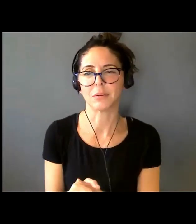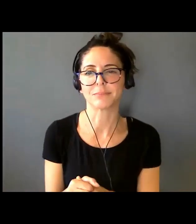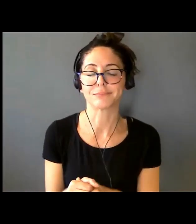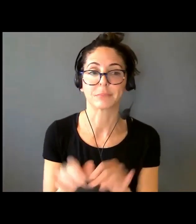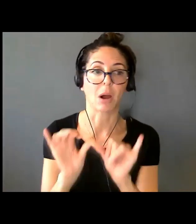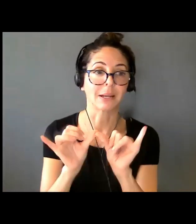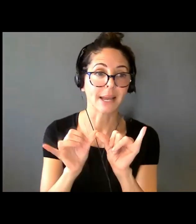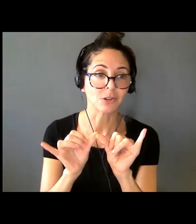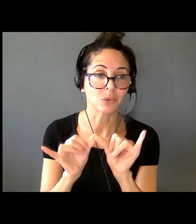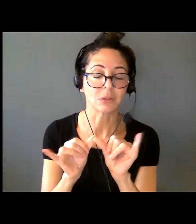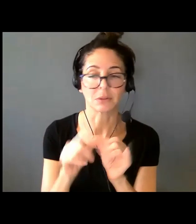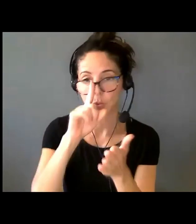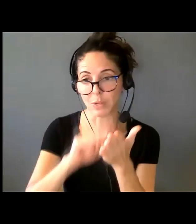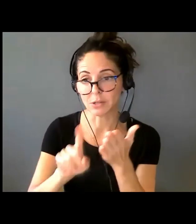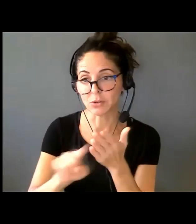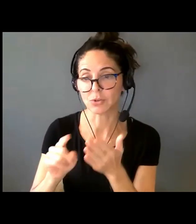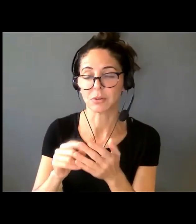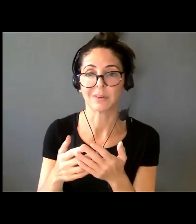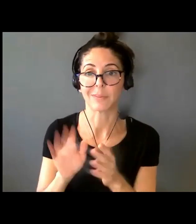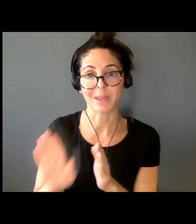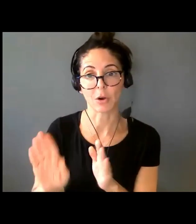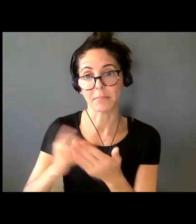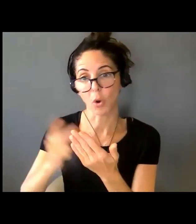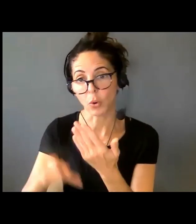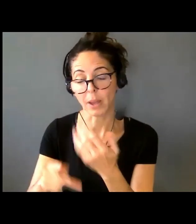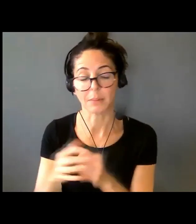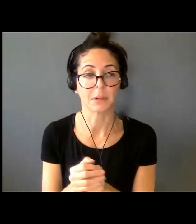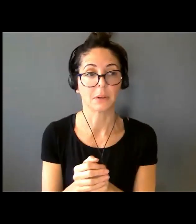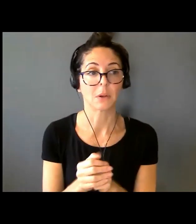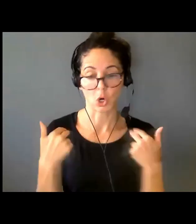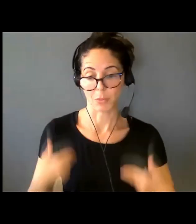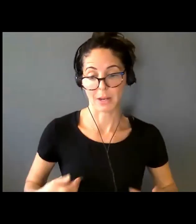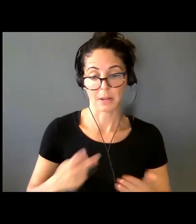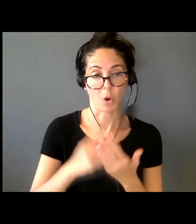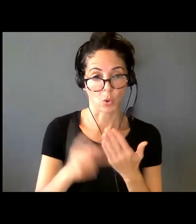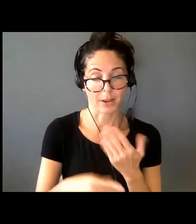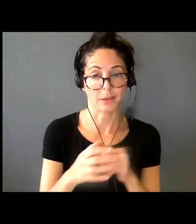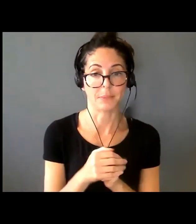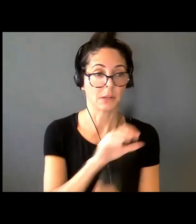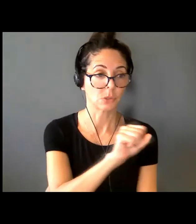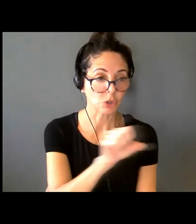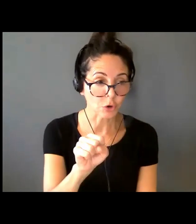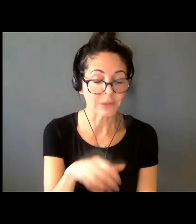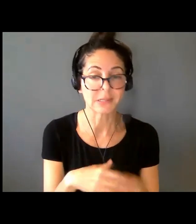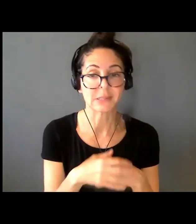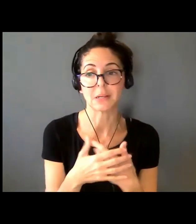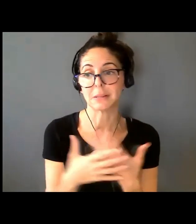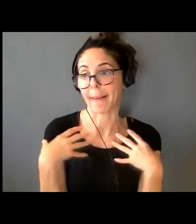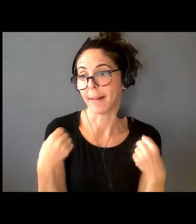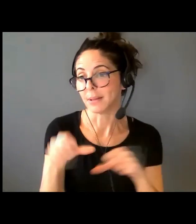programs, art programs and humanities, social services and health sciences. Like, let's name